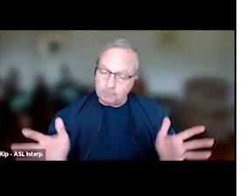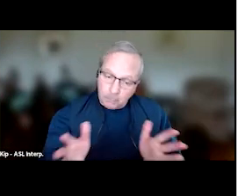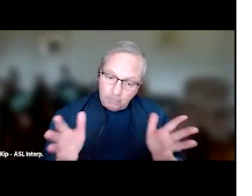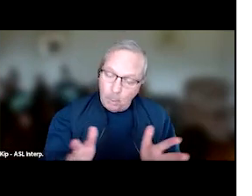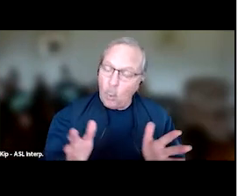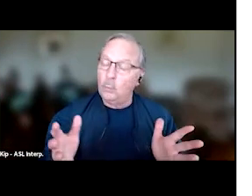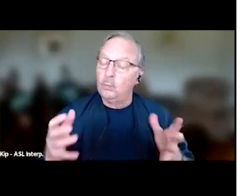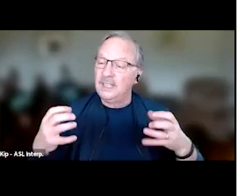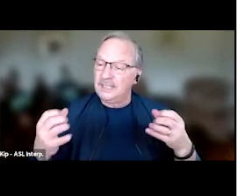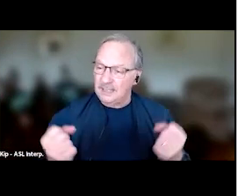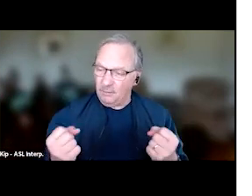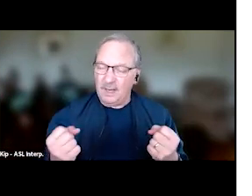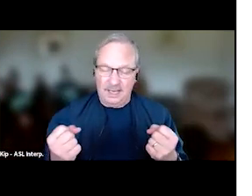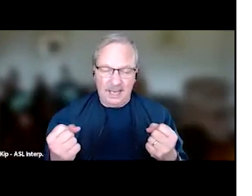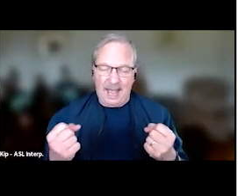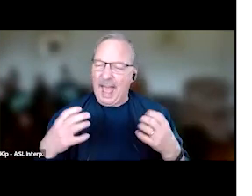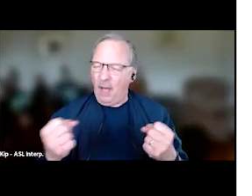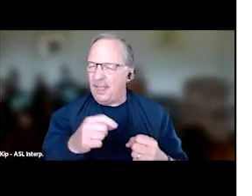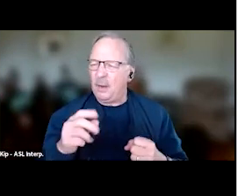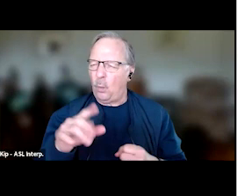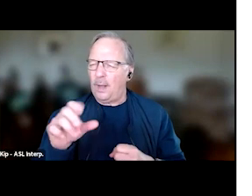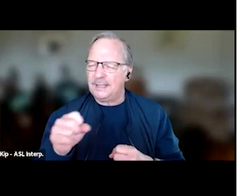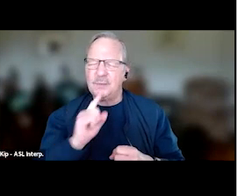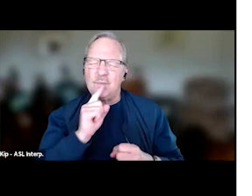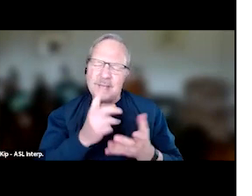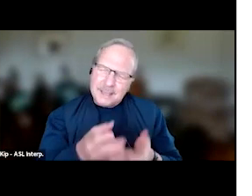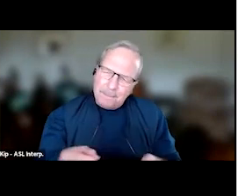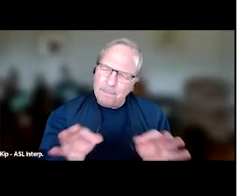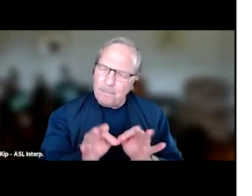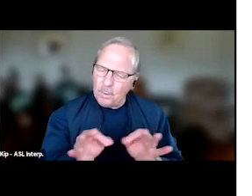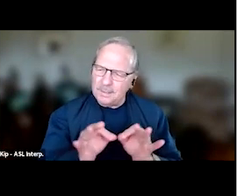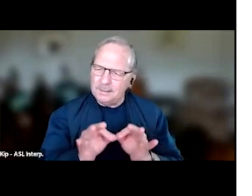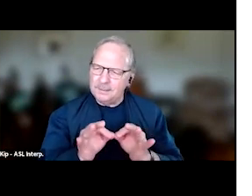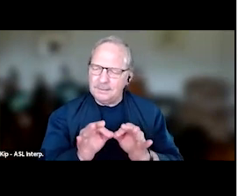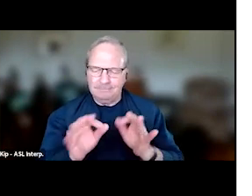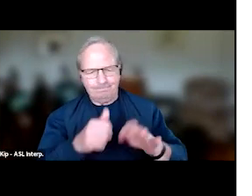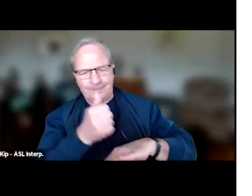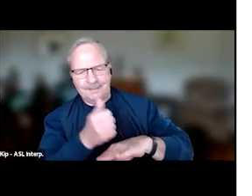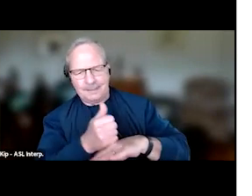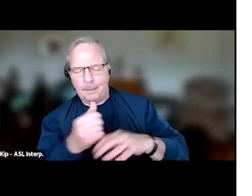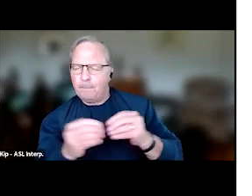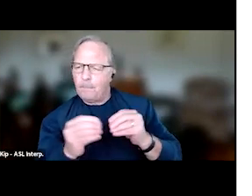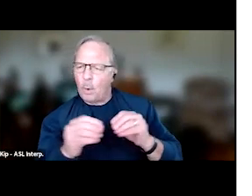is really essential, right, to crafting more effective system planning and service delivery.